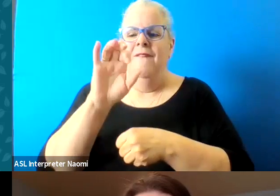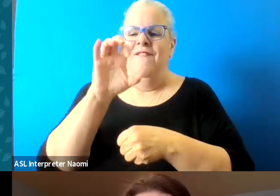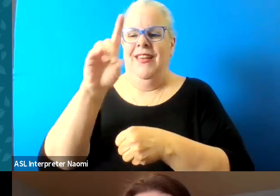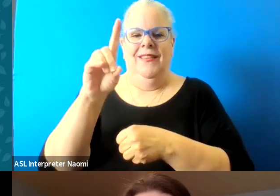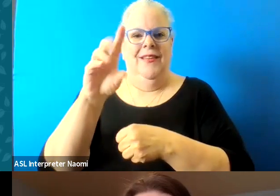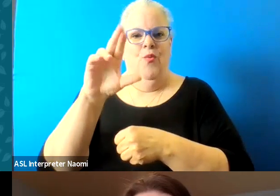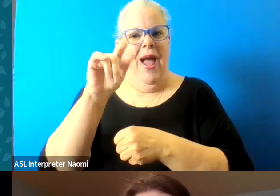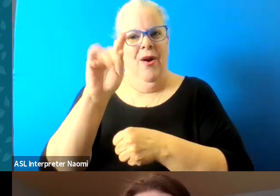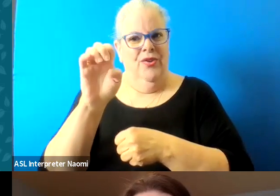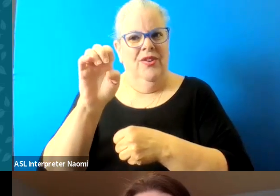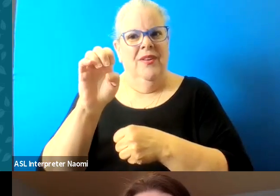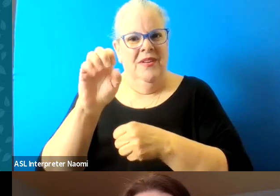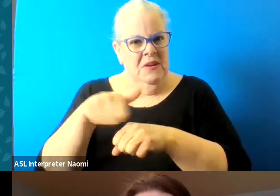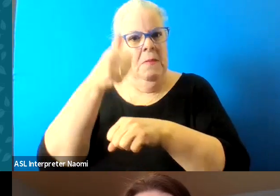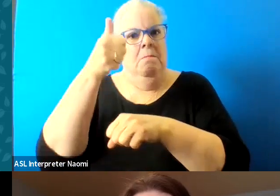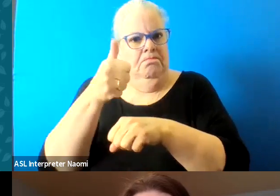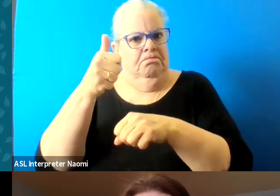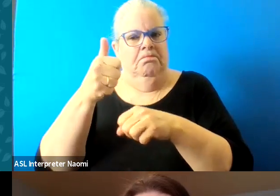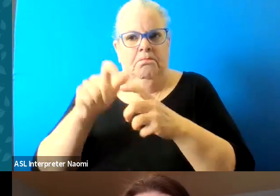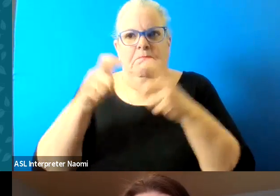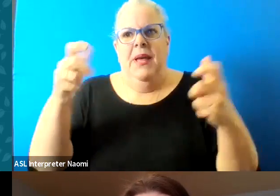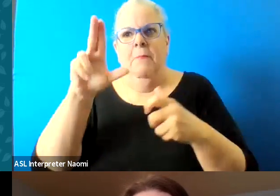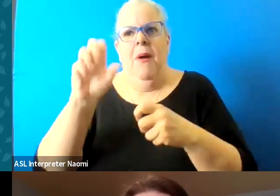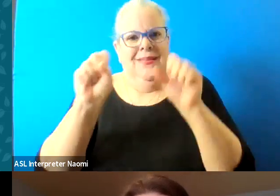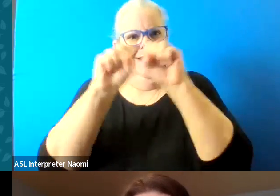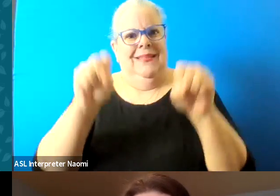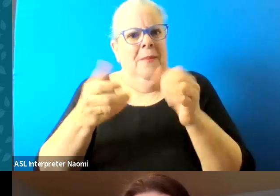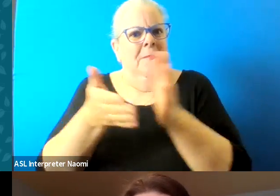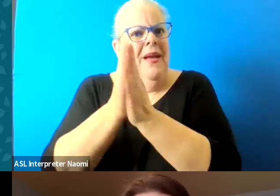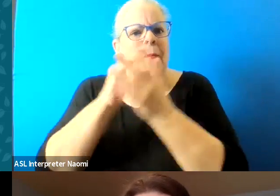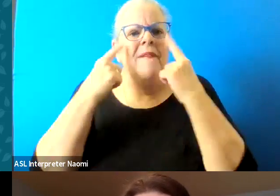A big bus system be effective in terms of providing